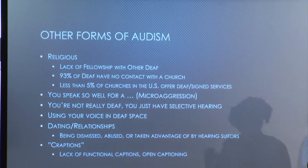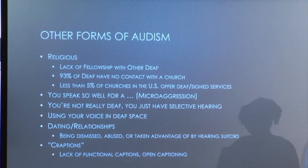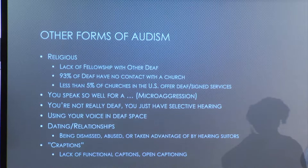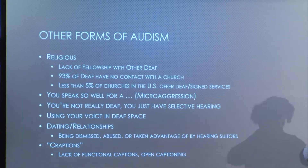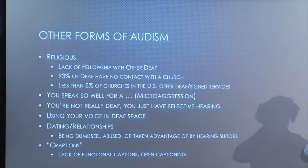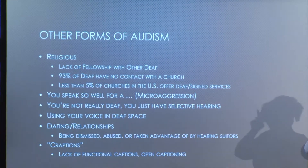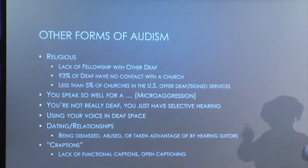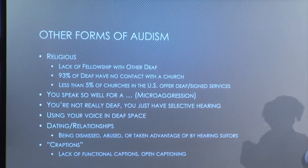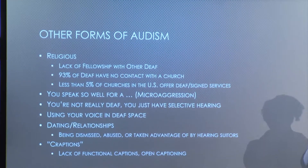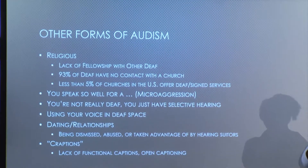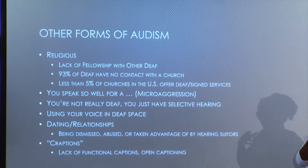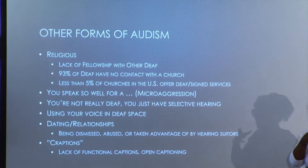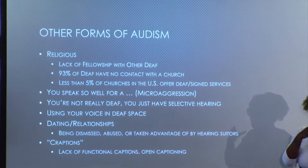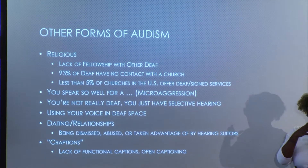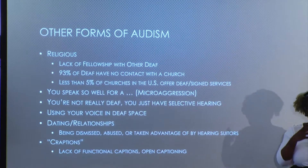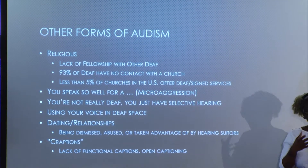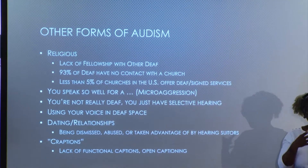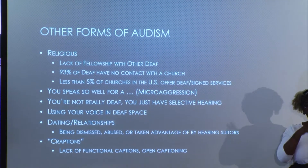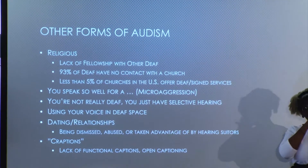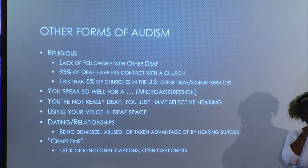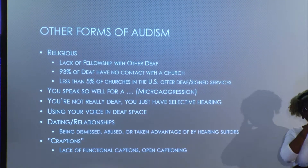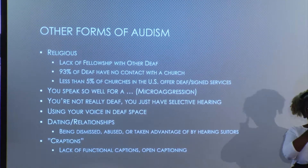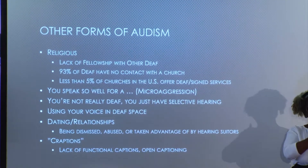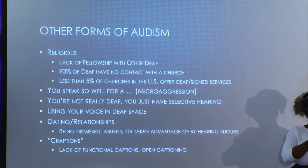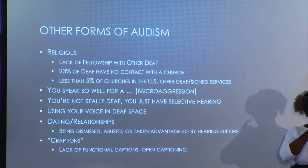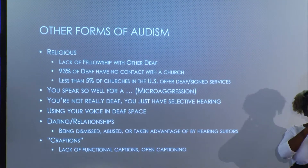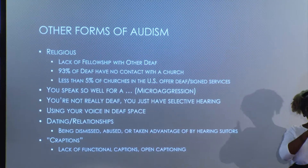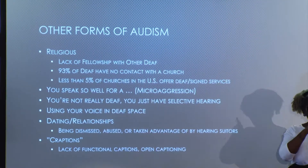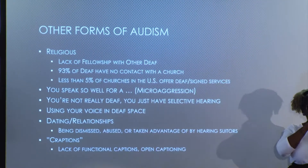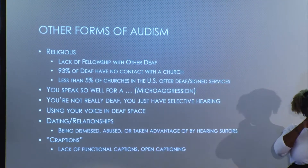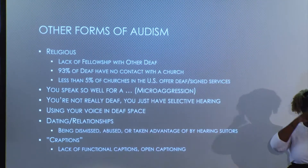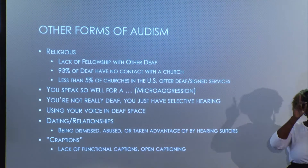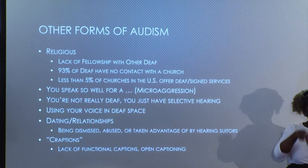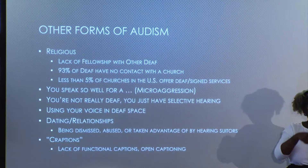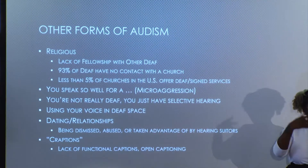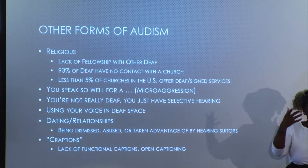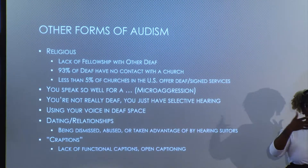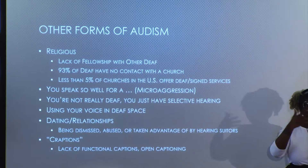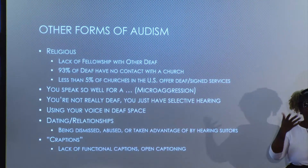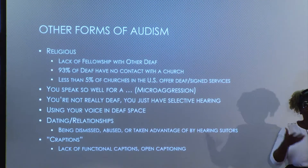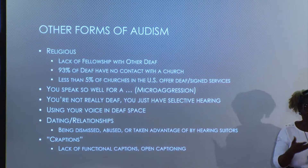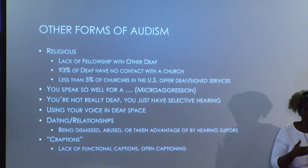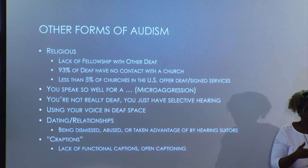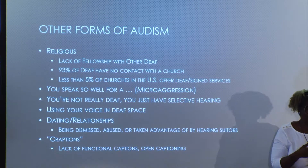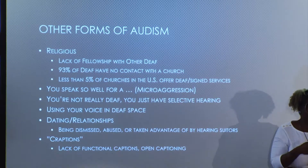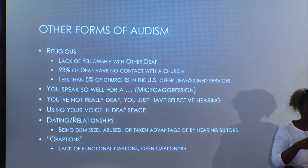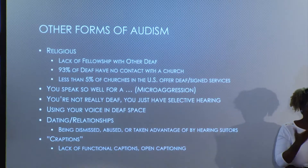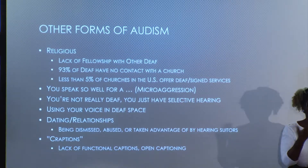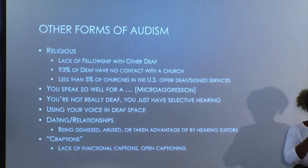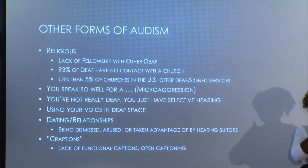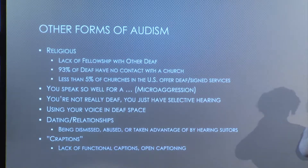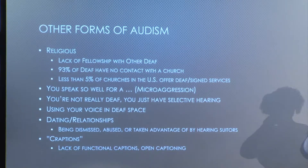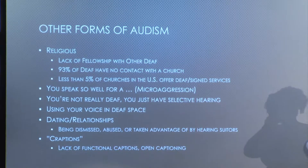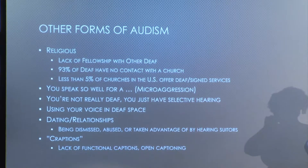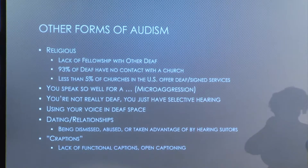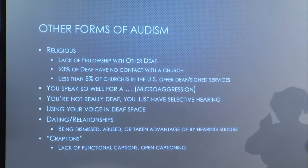Oftentimes, things that are said, just commentary that comes up, is micro-aggressive.